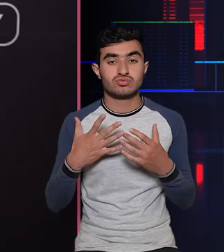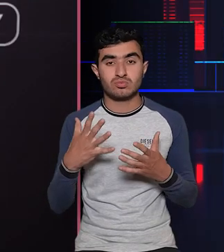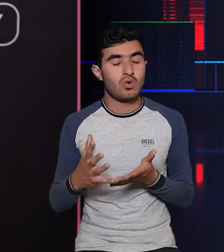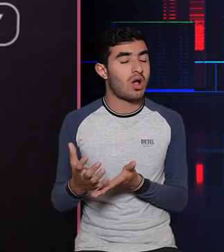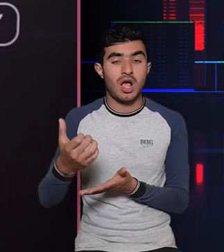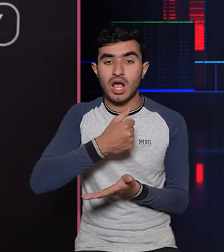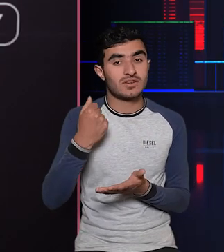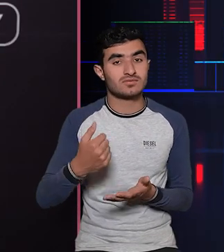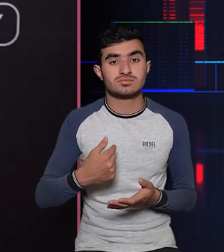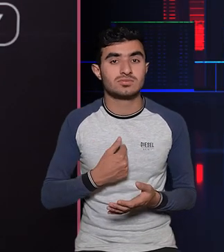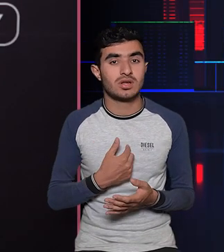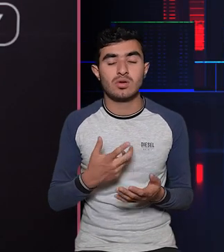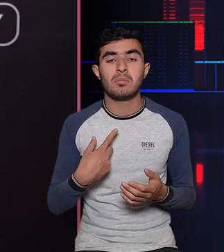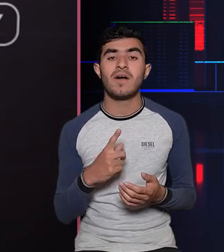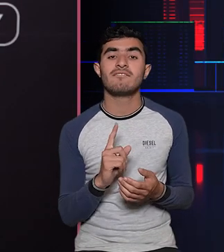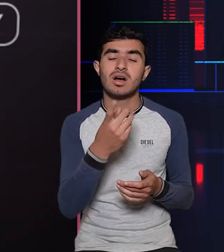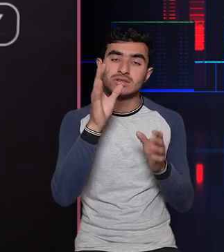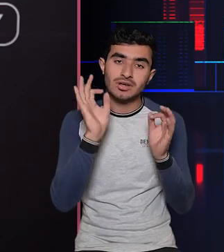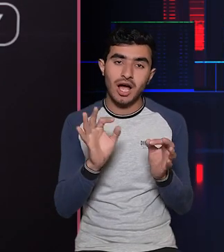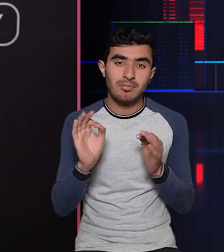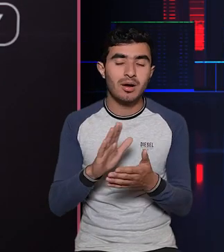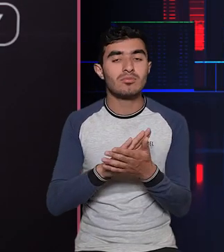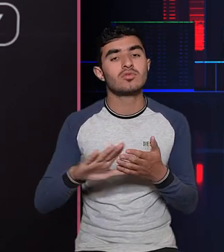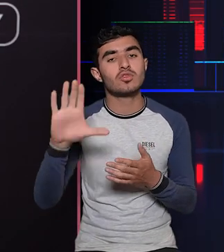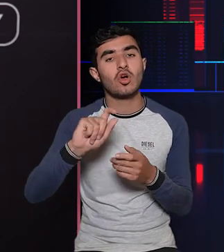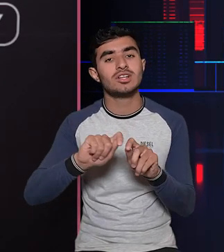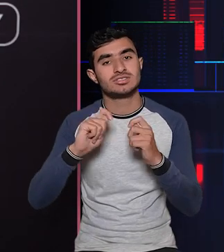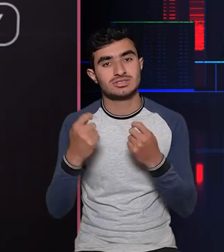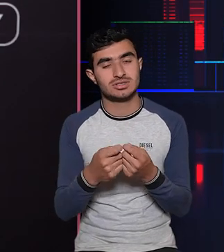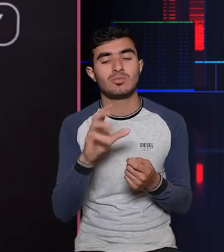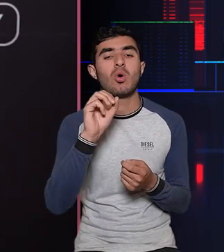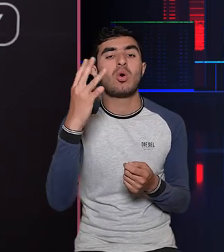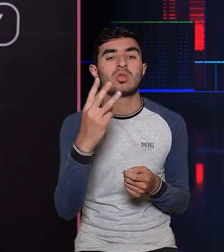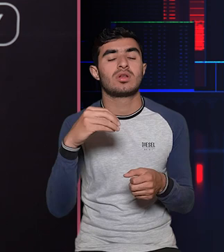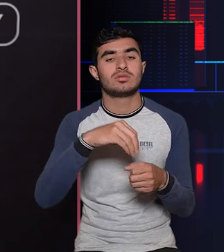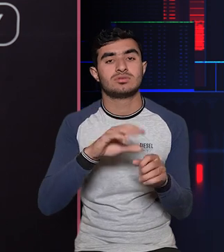In O level third year, I was in the athletics team of the college for the first time and